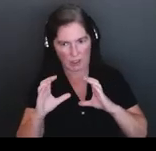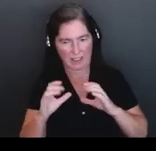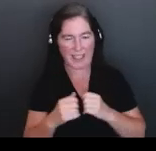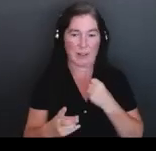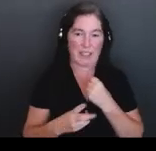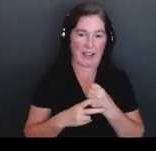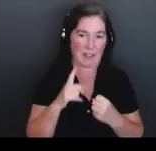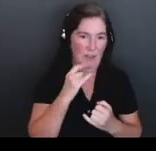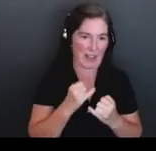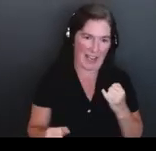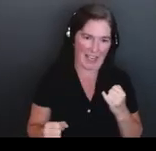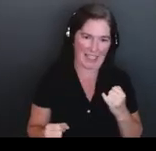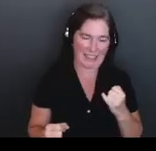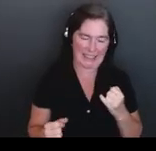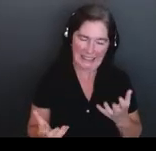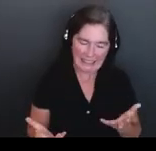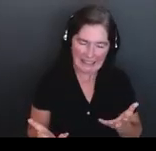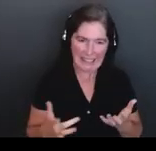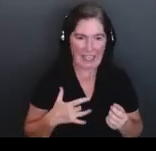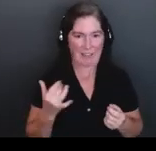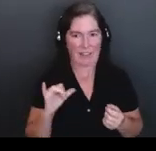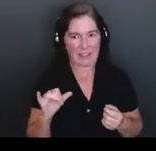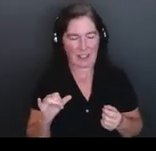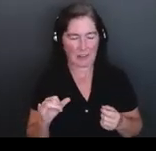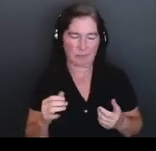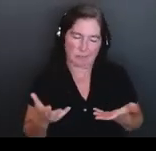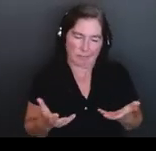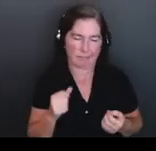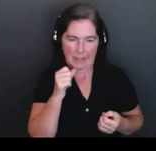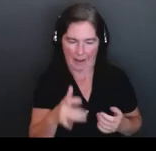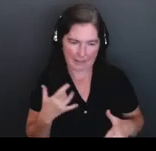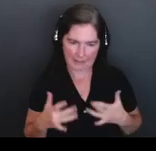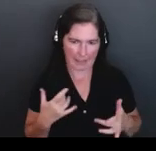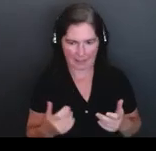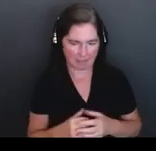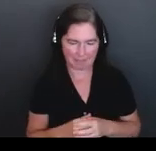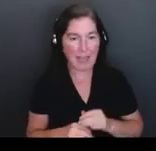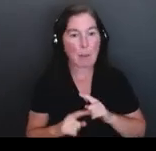I go back and do that one more time. Through the Gradebook, if I click on an individual student's name, it shows me all of the assignments and their status and points. +.